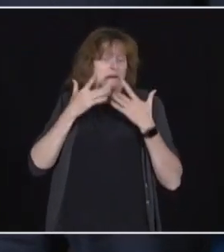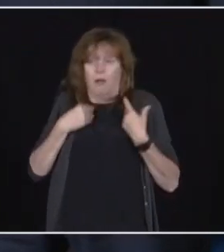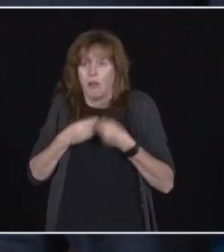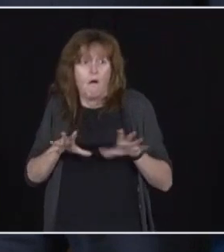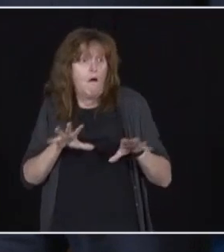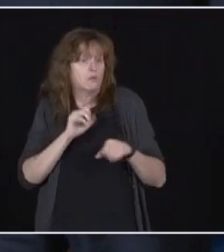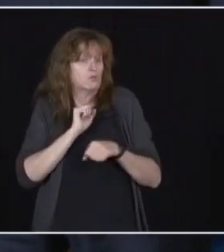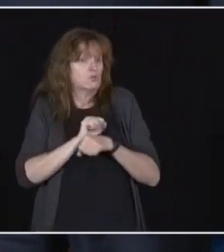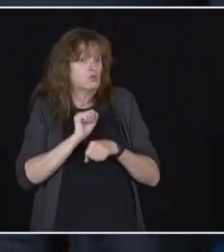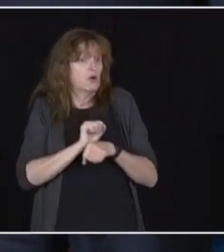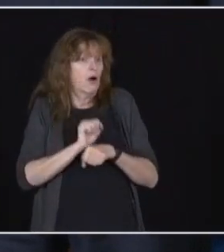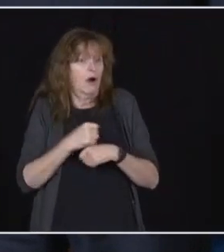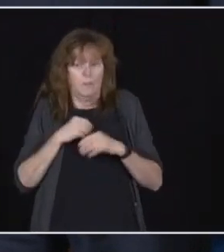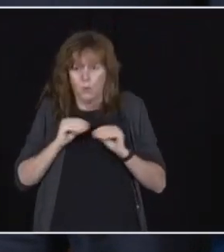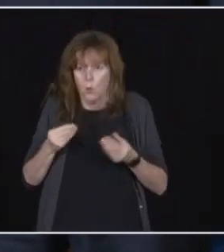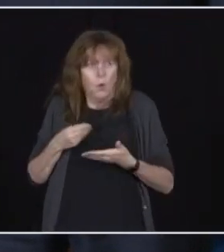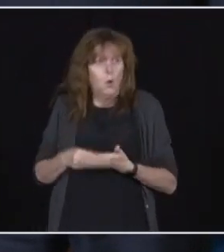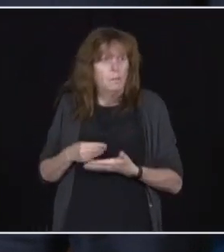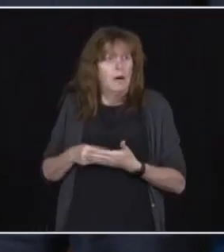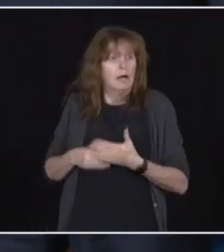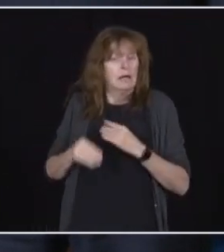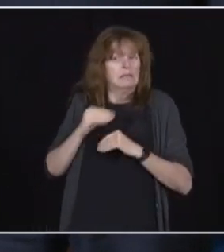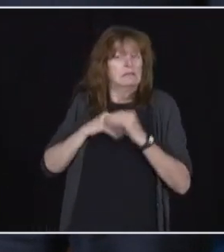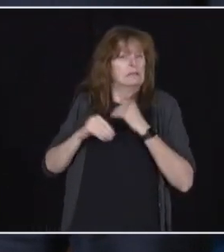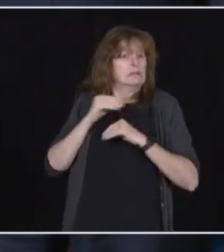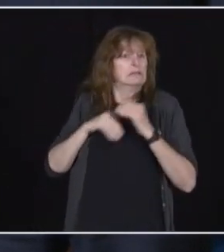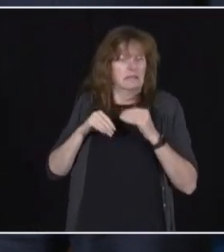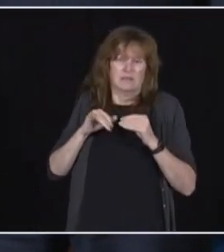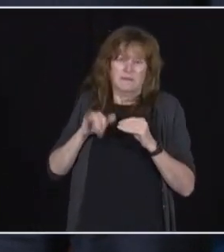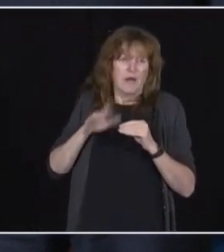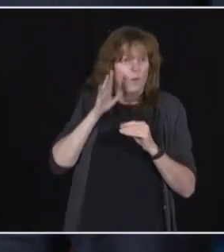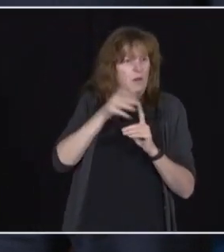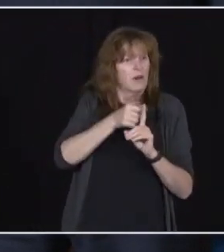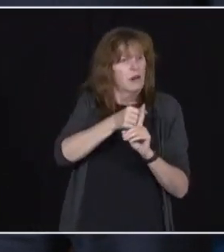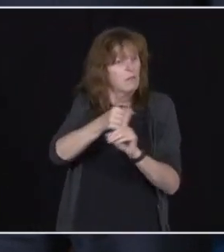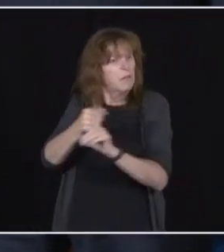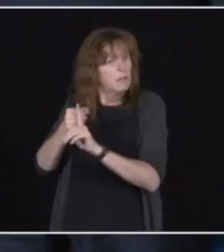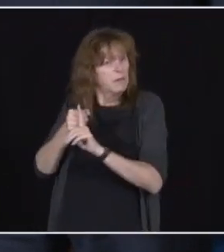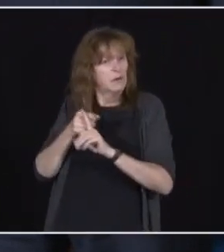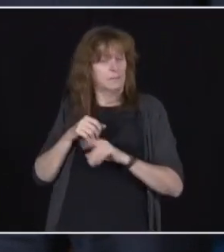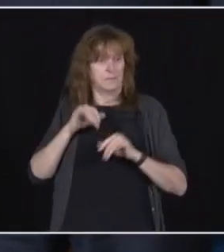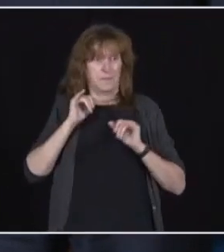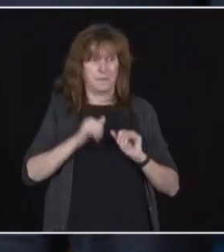lost her job and I don't have any income. So we are looking at